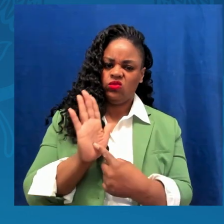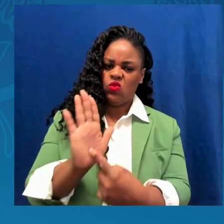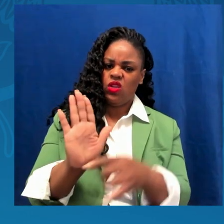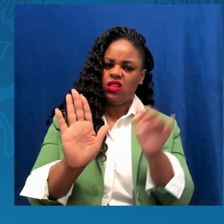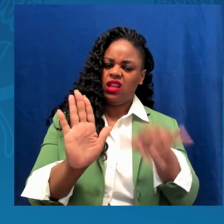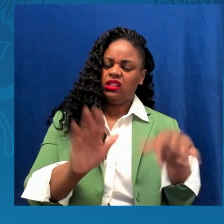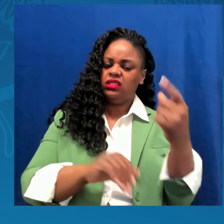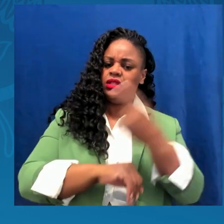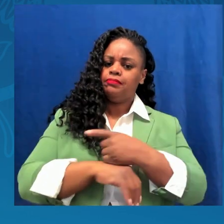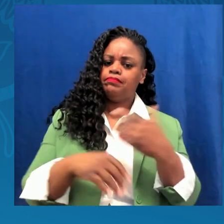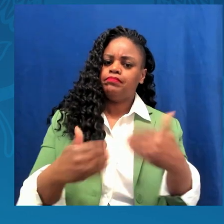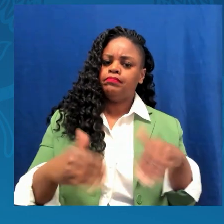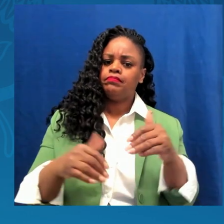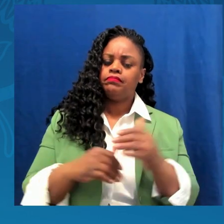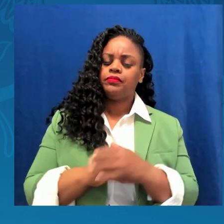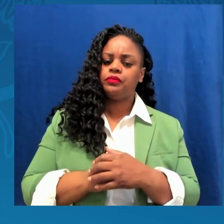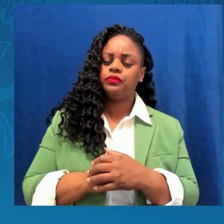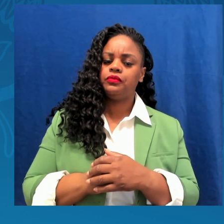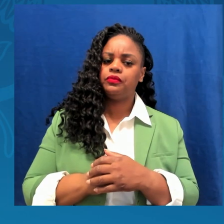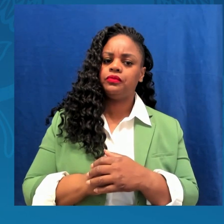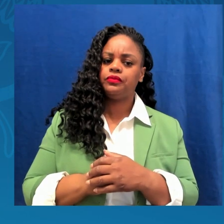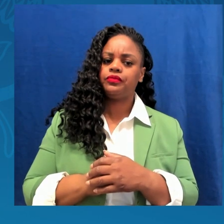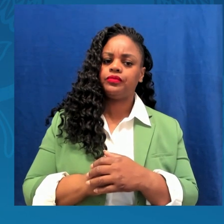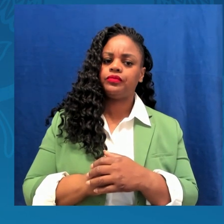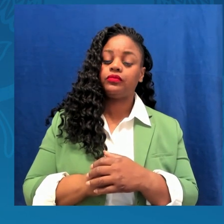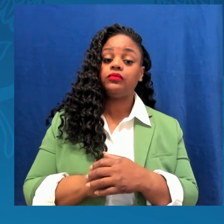and they occurred in the midst of a dramatic increase